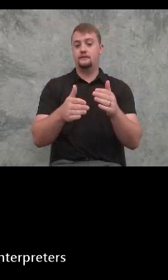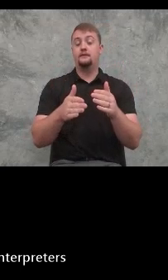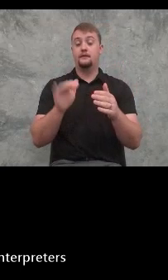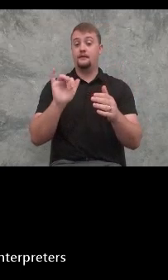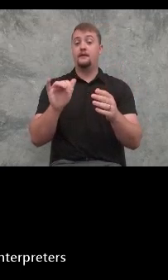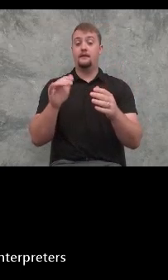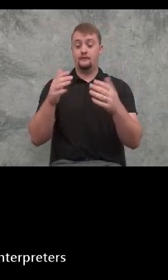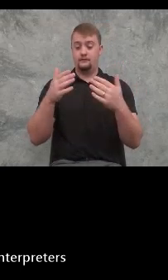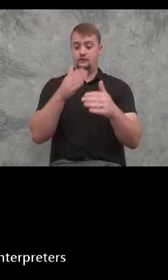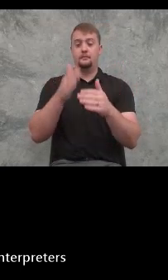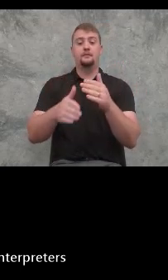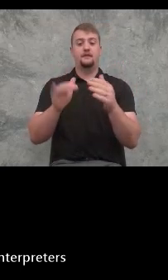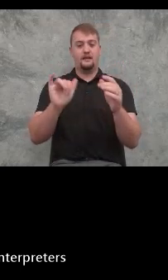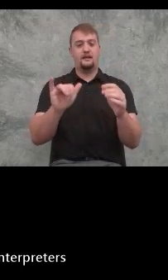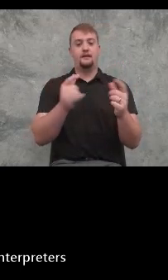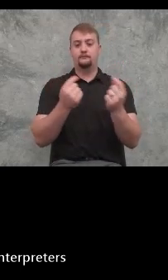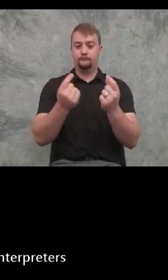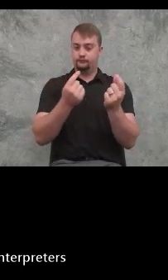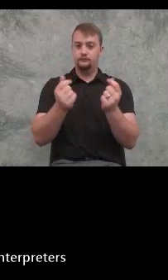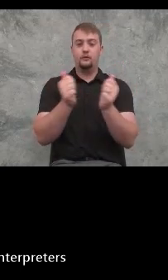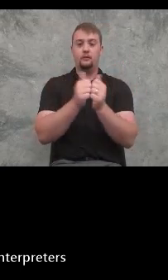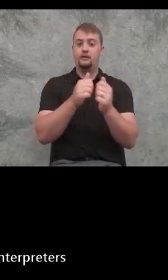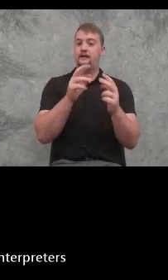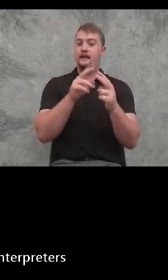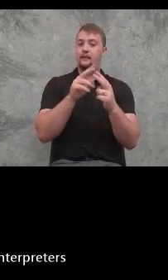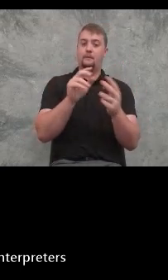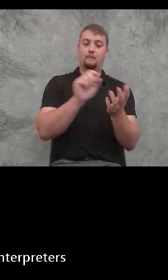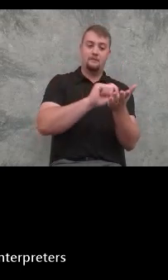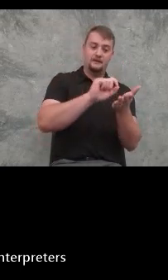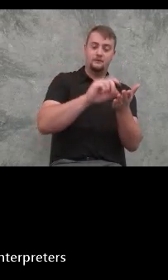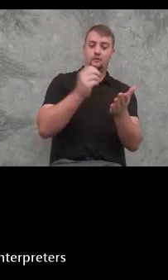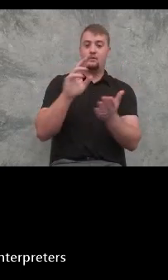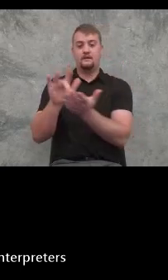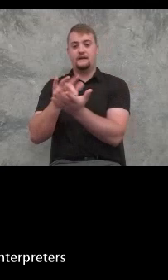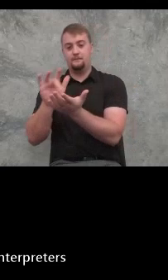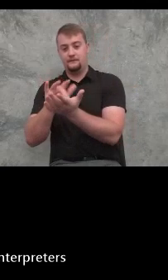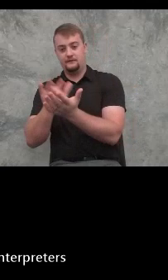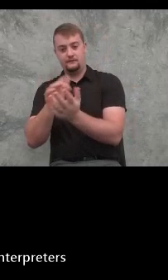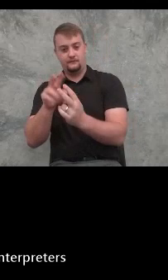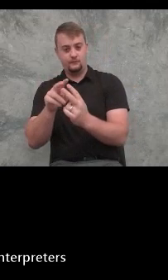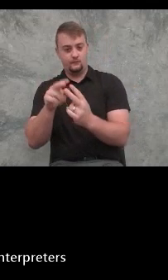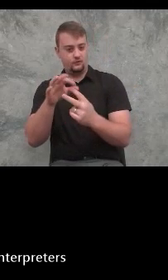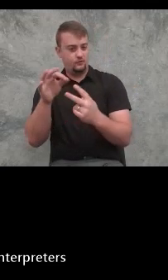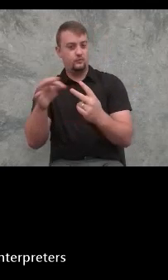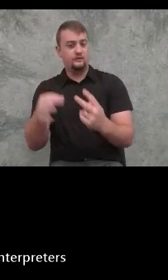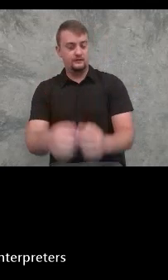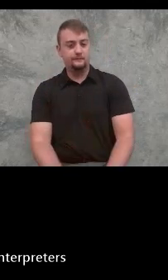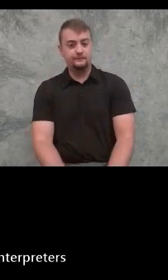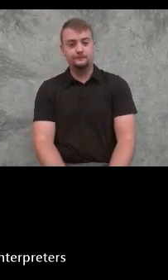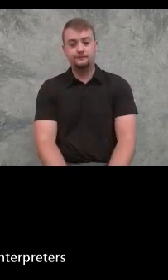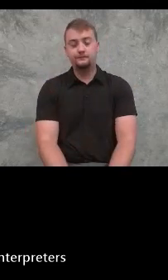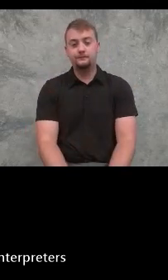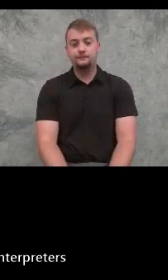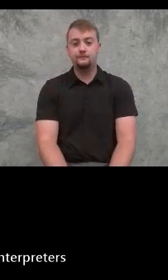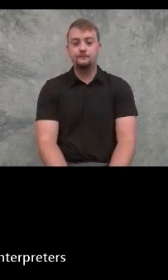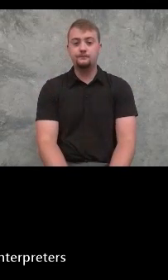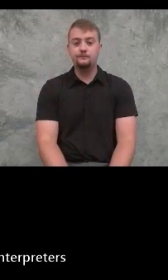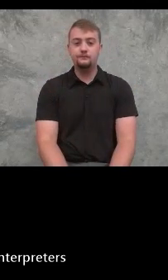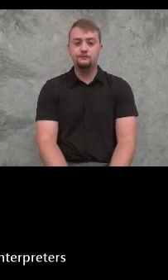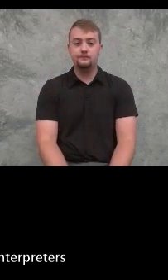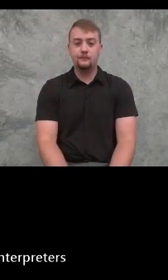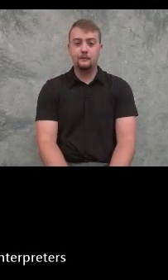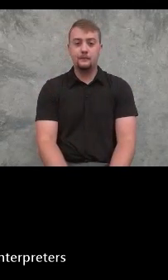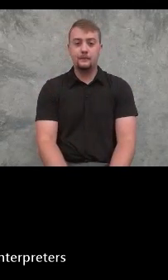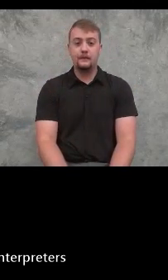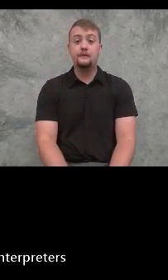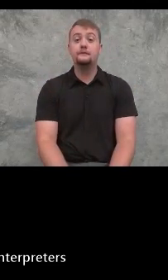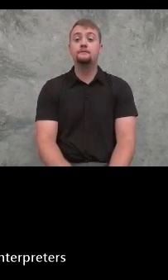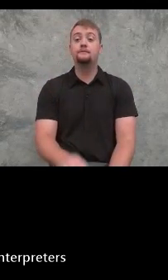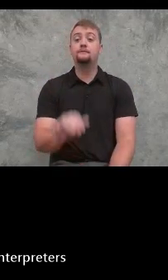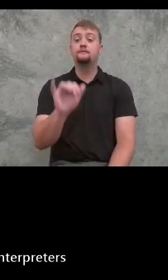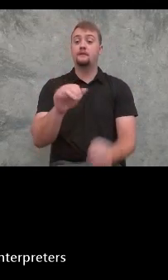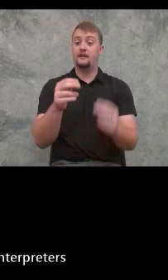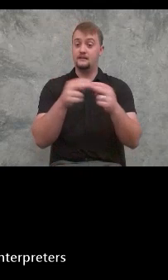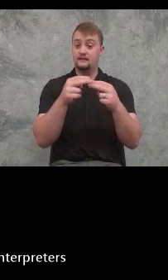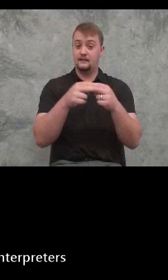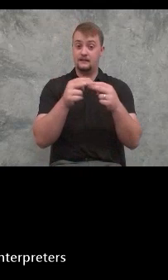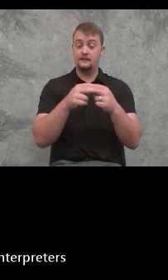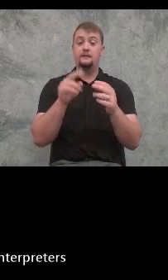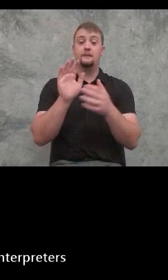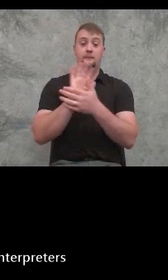with paper pencil or with their tablets. This slide and video are for you to take